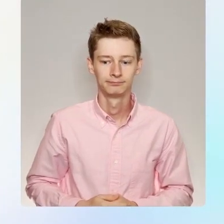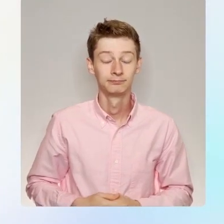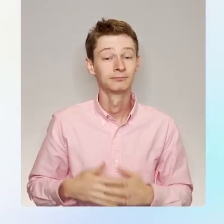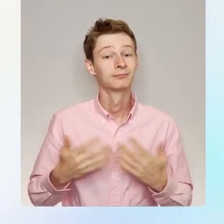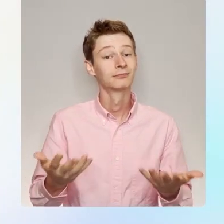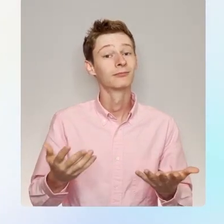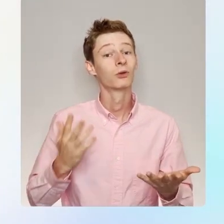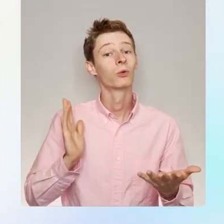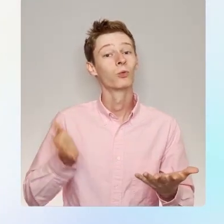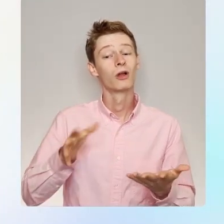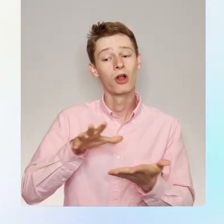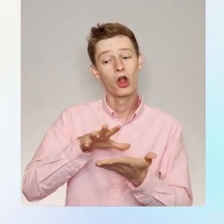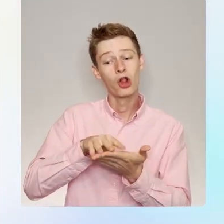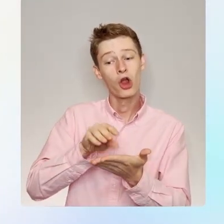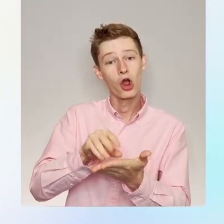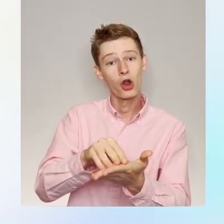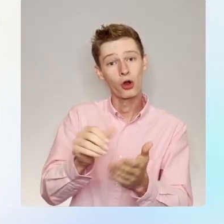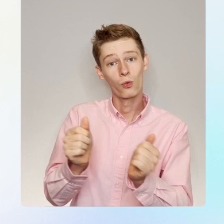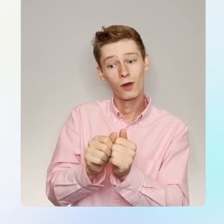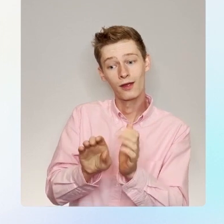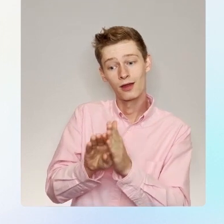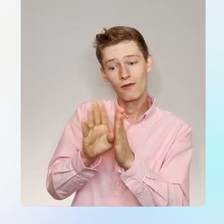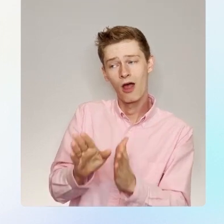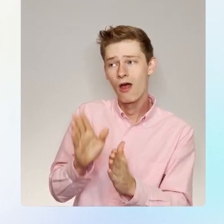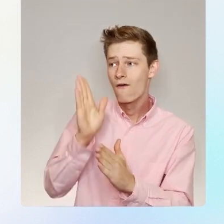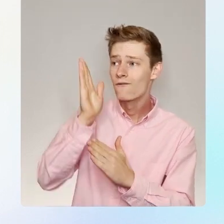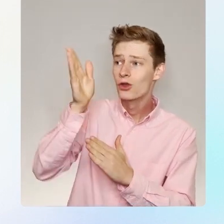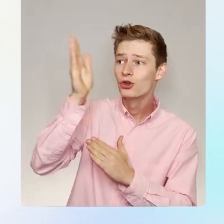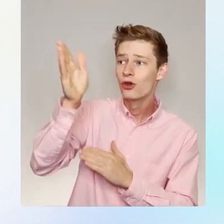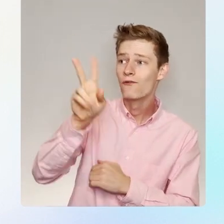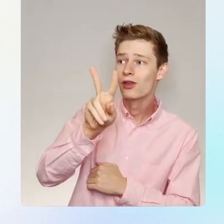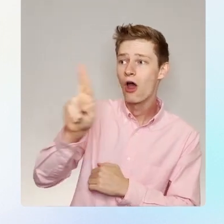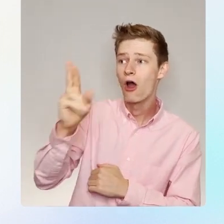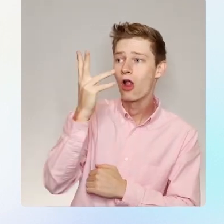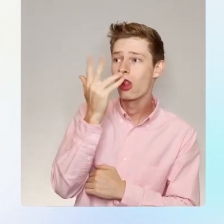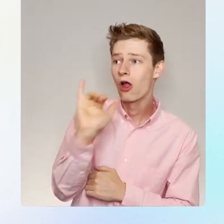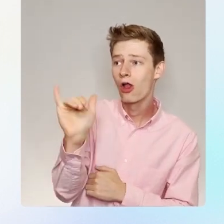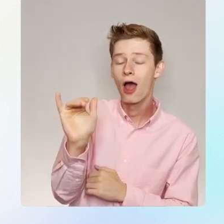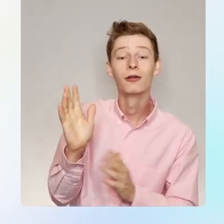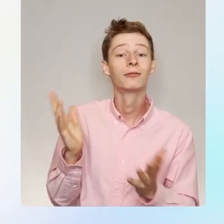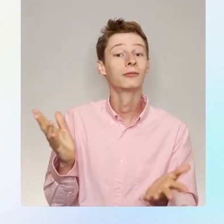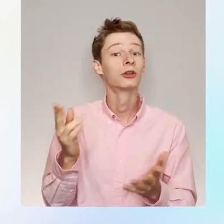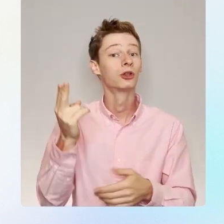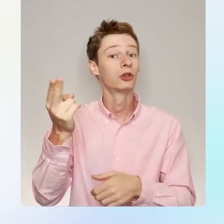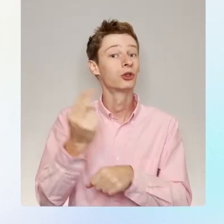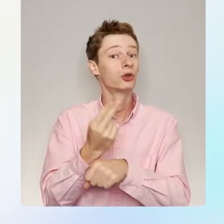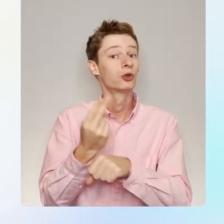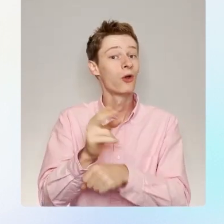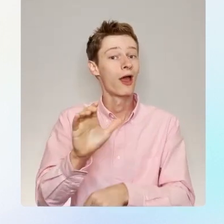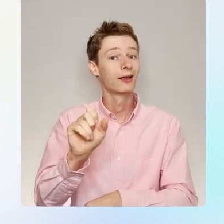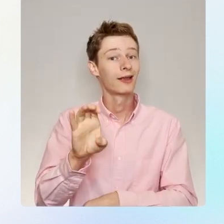We'll learn alongside developers what the future of VR will look like. Use cases that catch on with this new high-end line